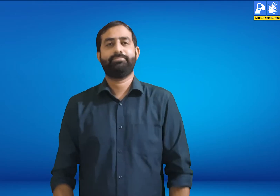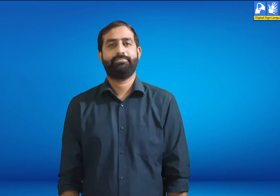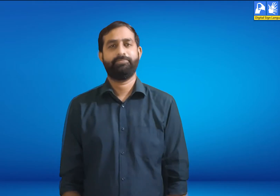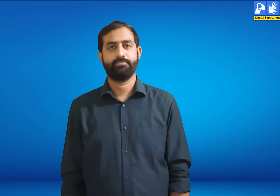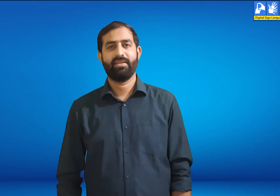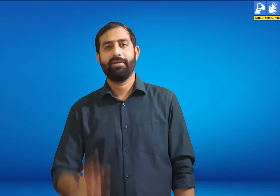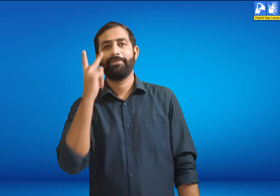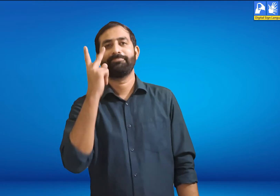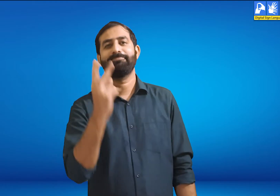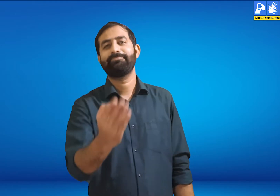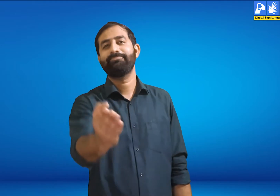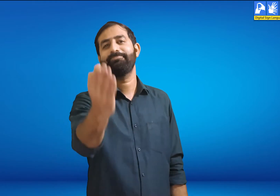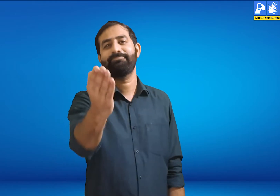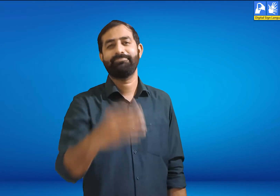Look at the topic